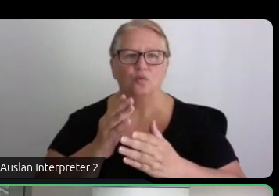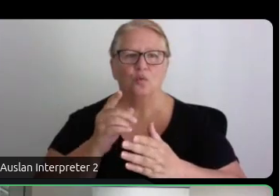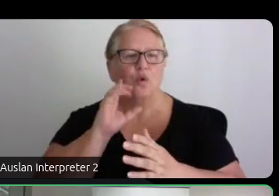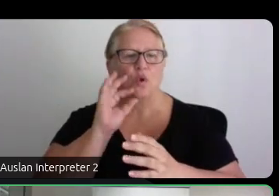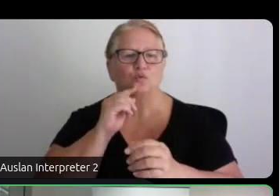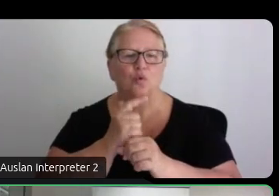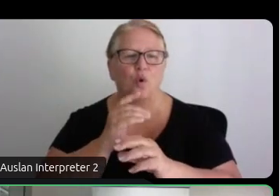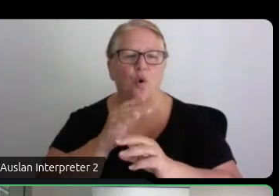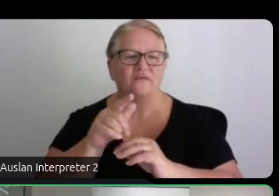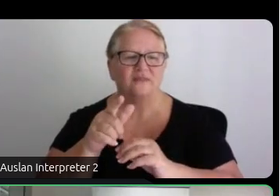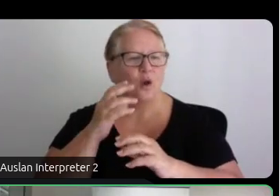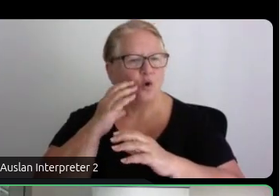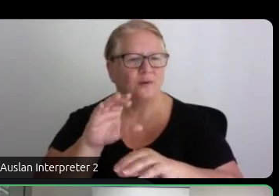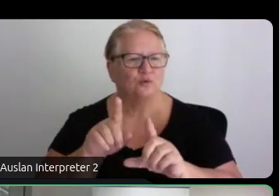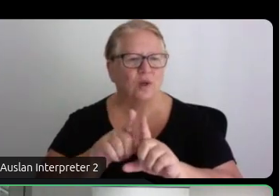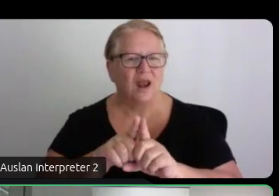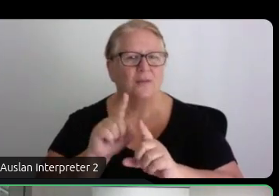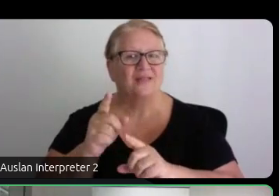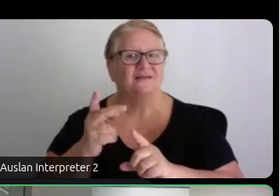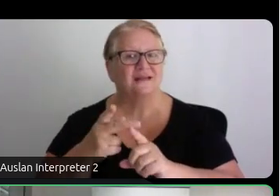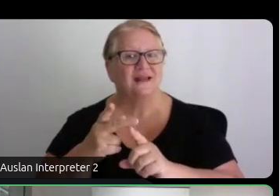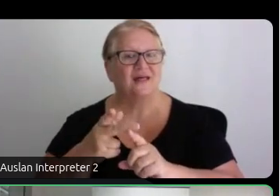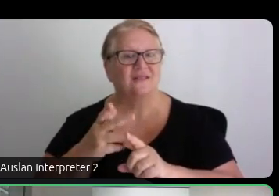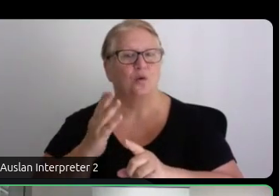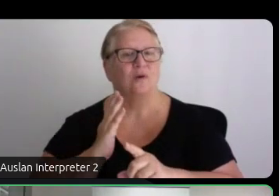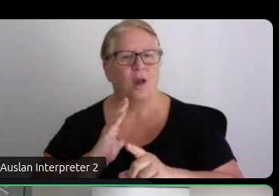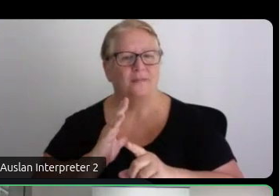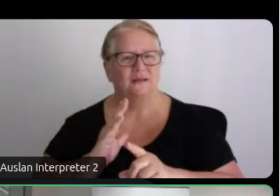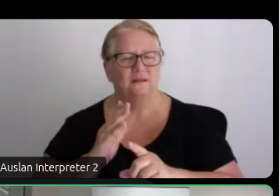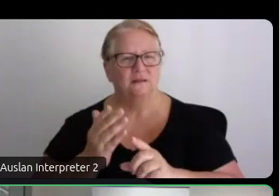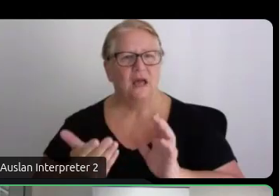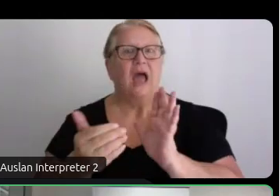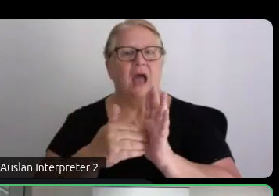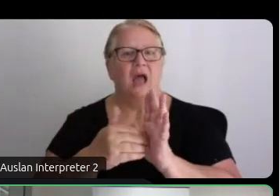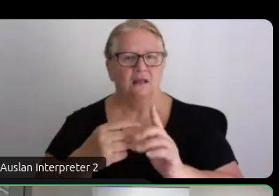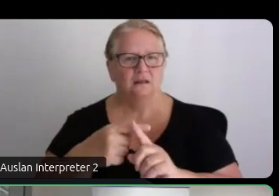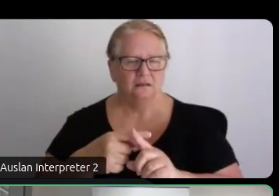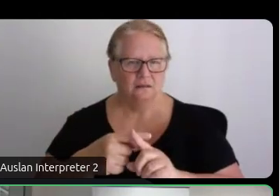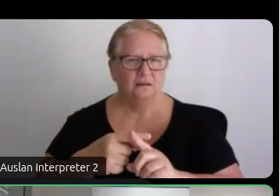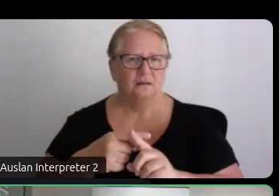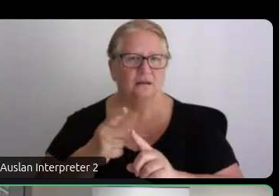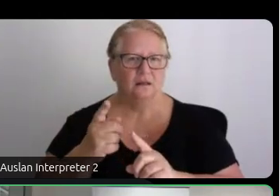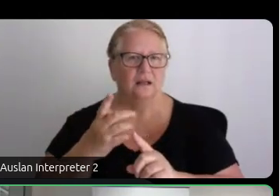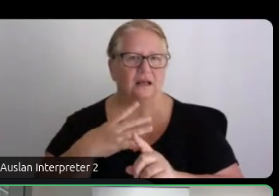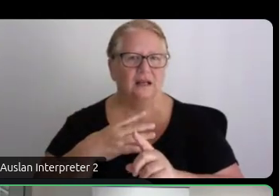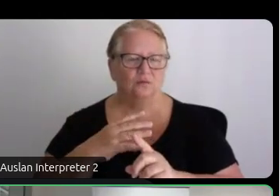say there is another requirement on top of this that it needs to be managed and it's quite high